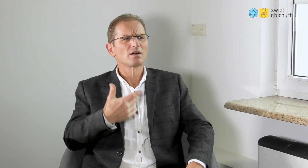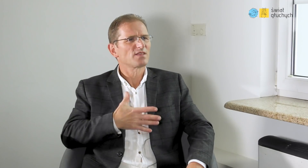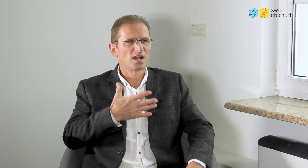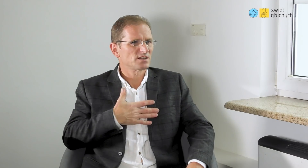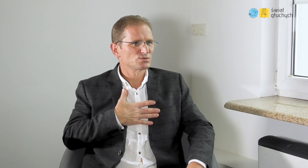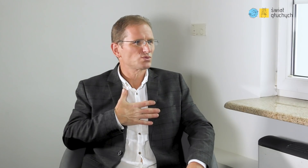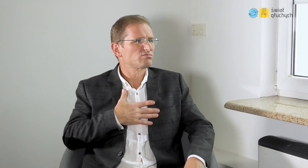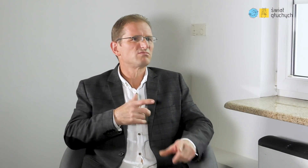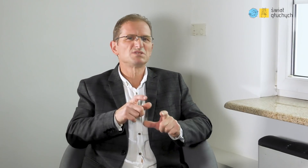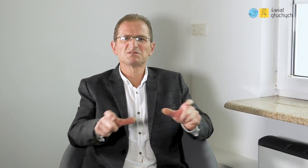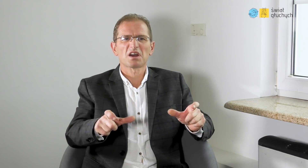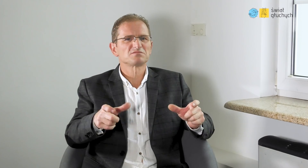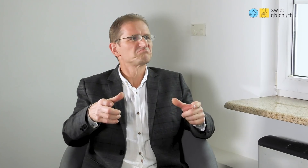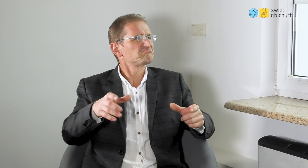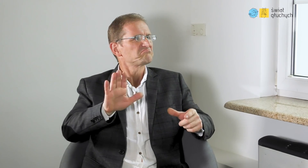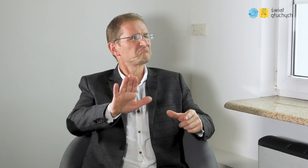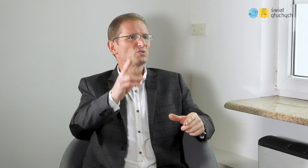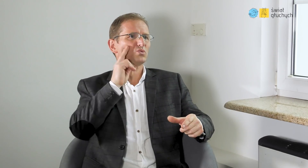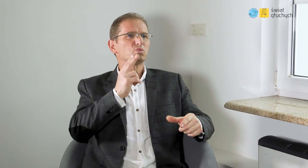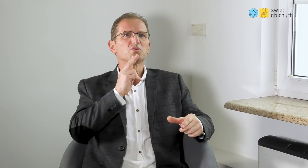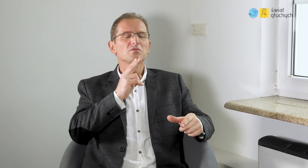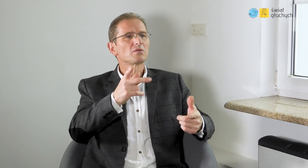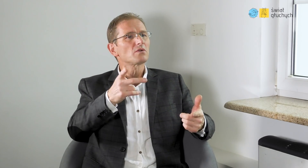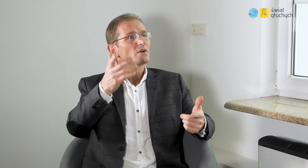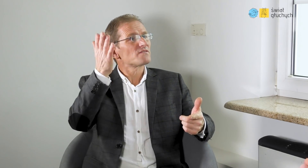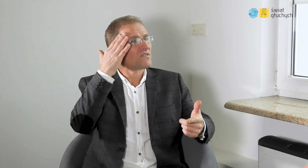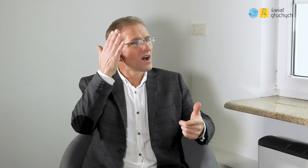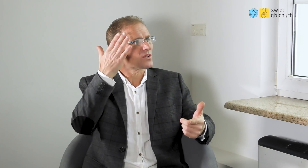In the past, I didn't think about whether I was missing something. Deaf people had time for everything.